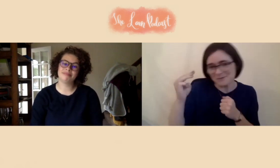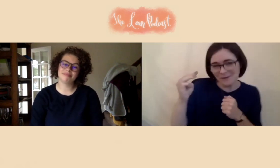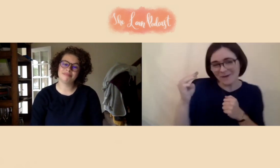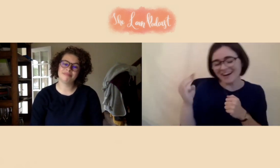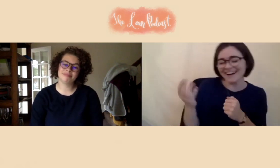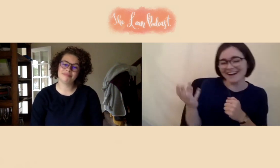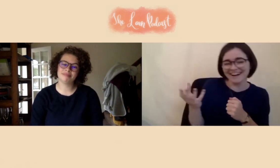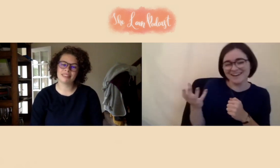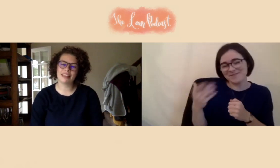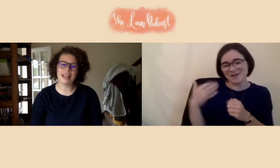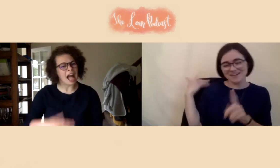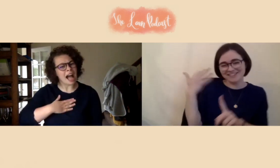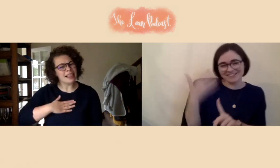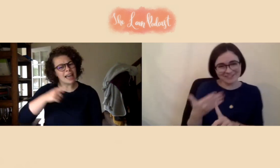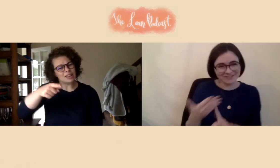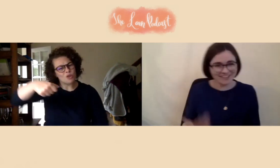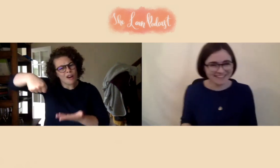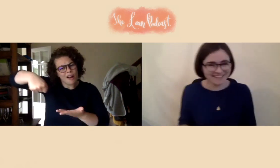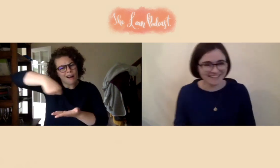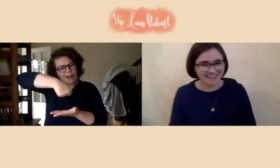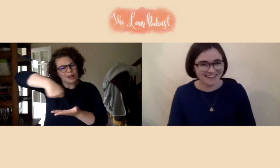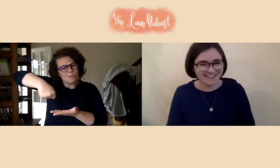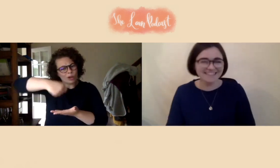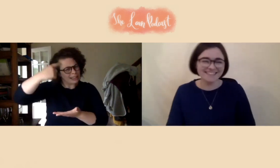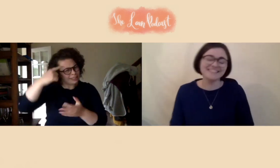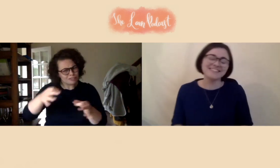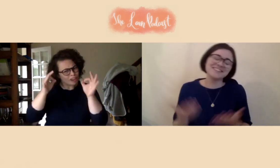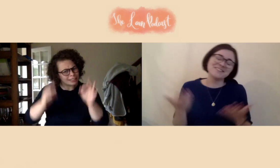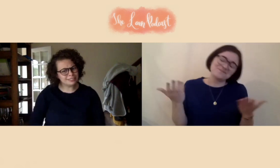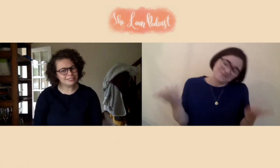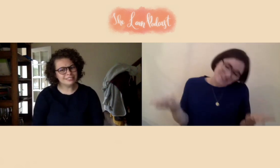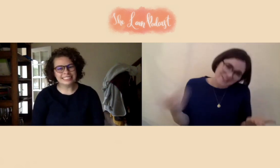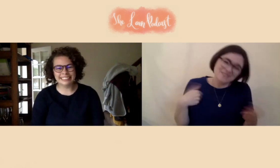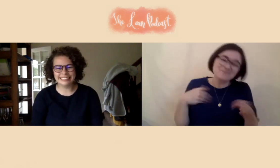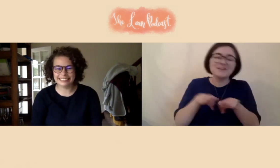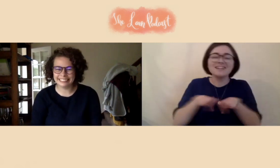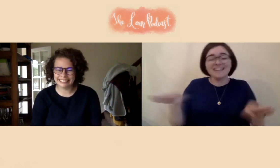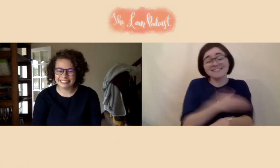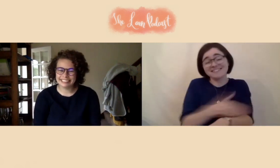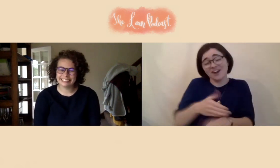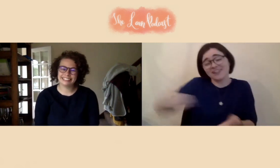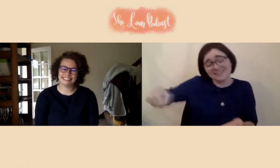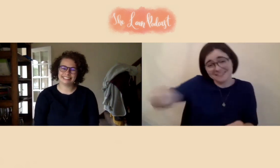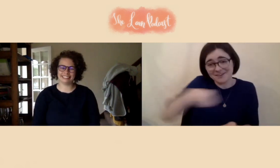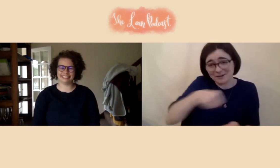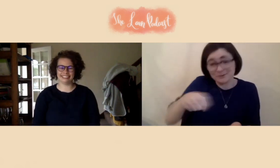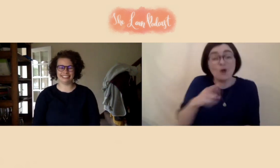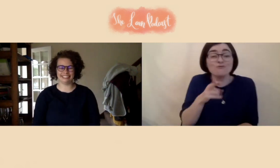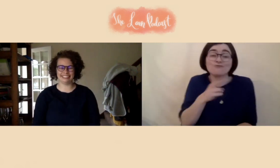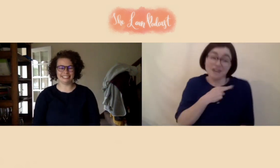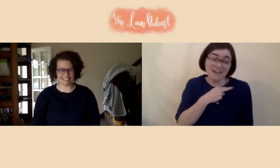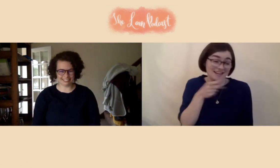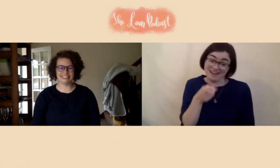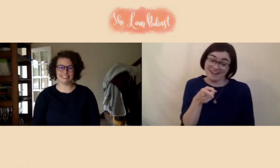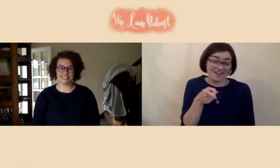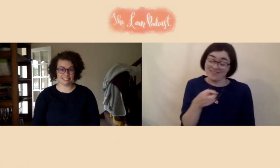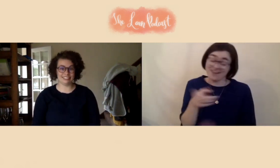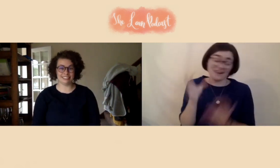I mean, I feel you should have stuck with it. My desk began as an ironing board. And look, what I'll say is this, don't underestimate an ironing board. They can come in very handy.